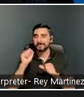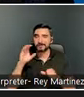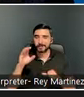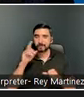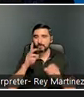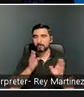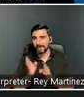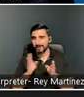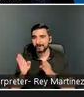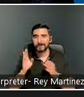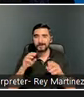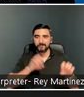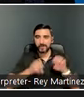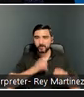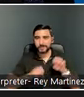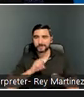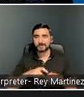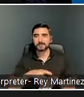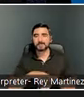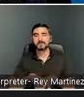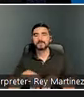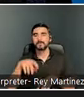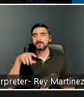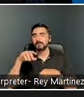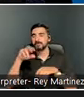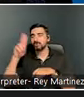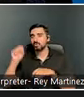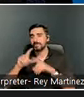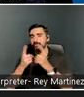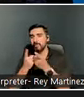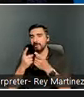and our colleagues at the U.S. Department of Housing and Urban Development for their work